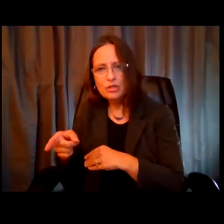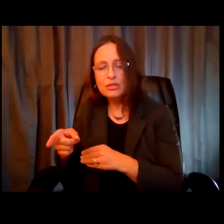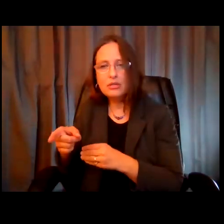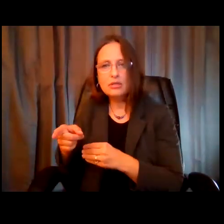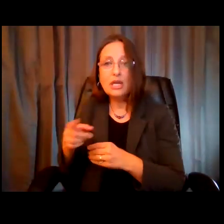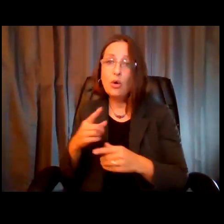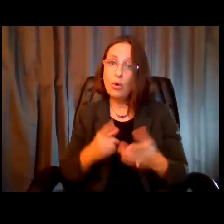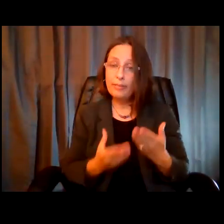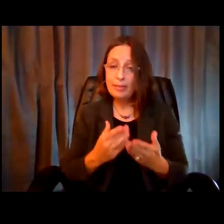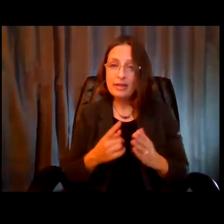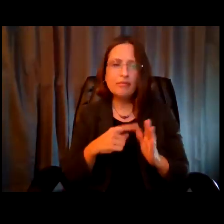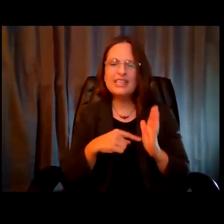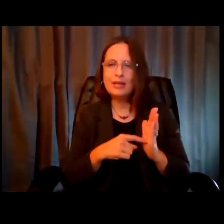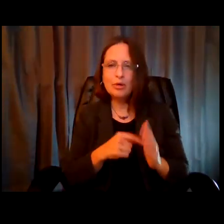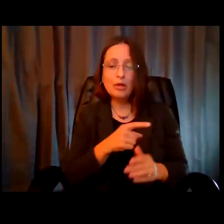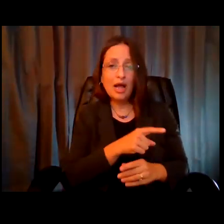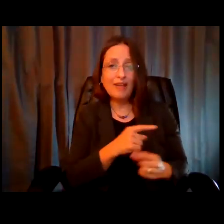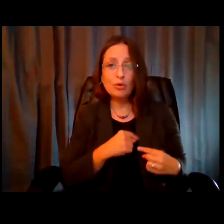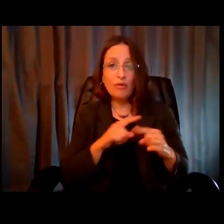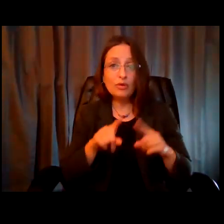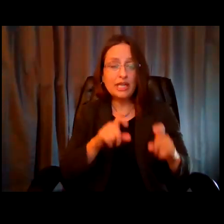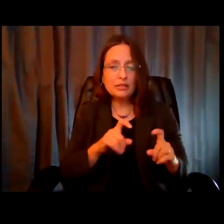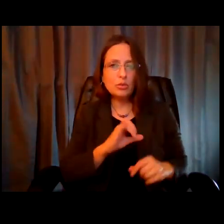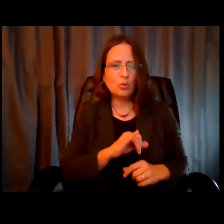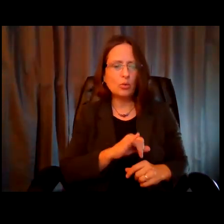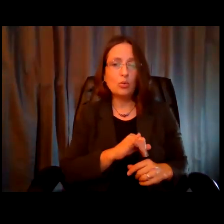you may be able to be at home and set up accommodations,